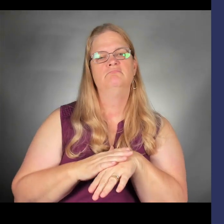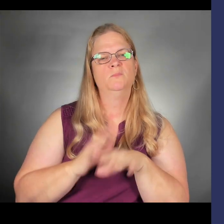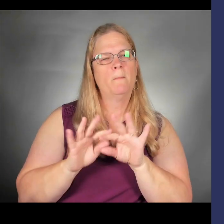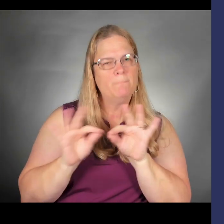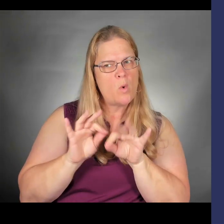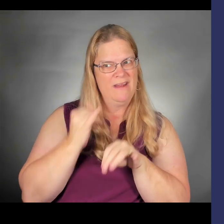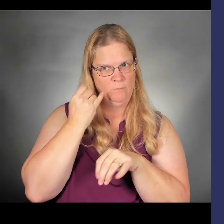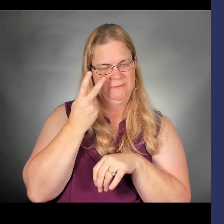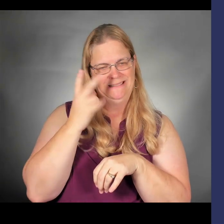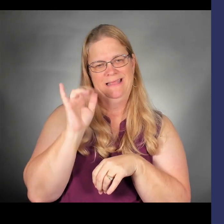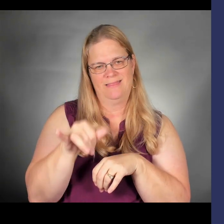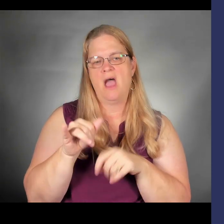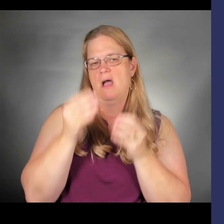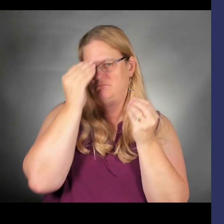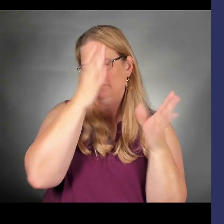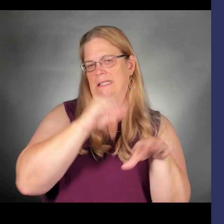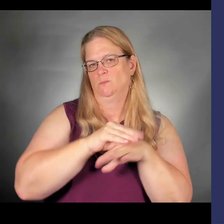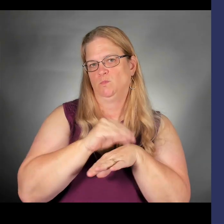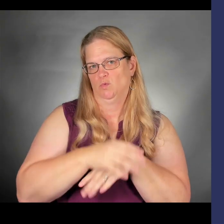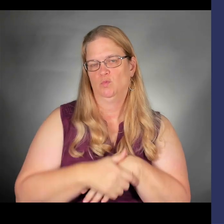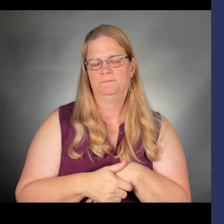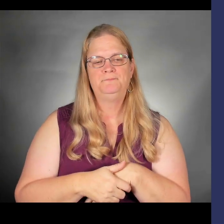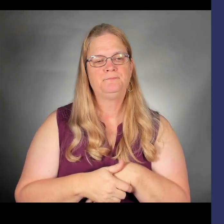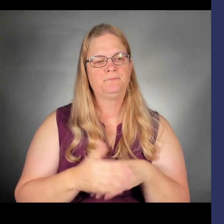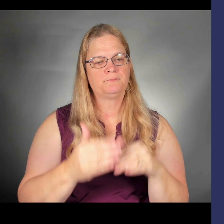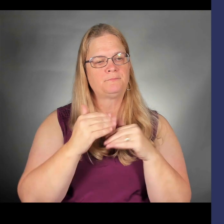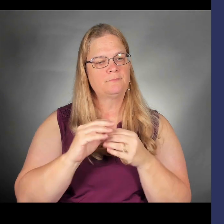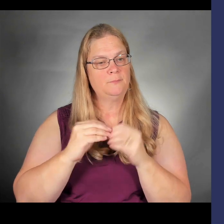That is a warning sign and it's important to keep that in mind.